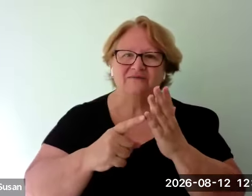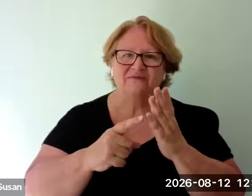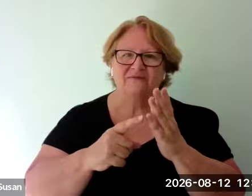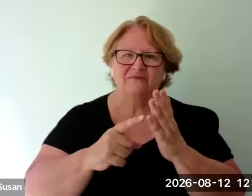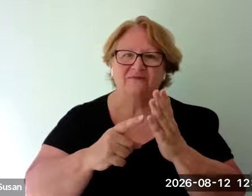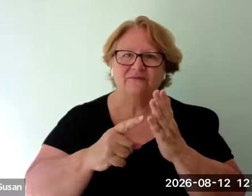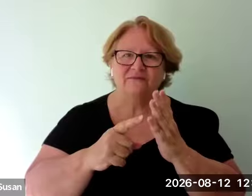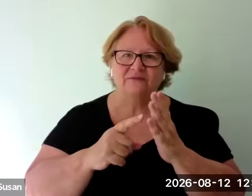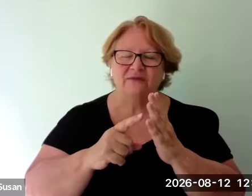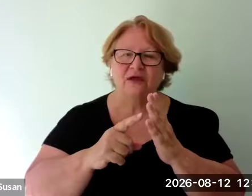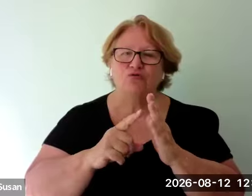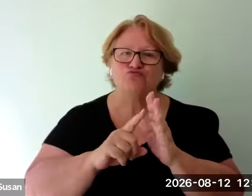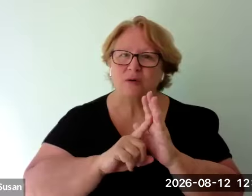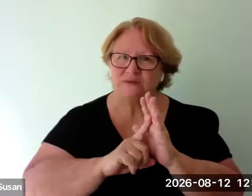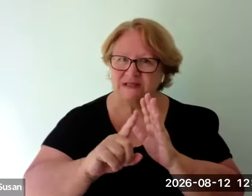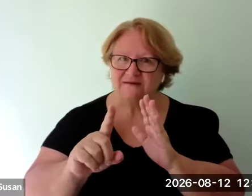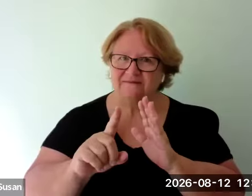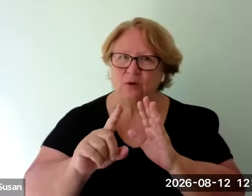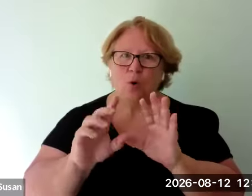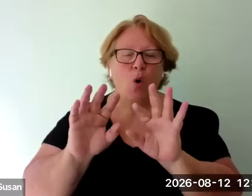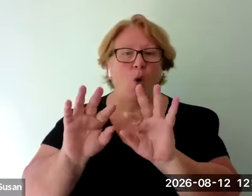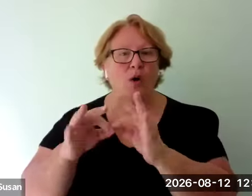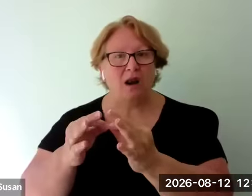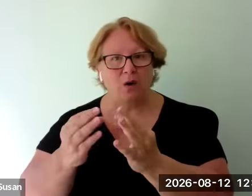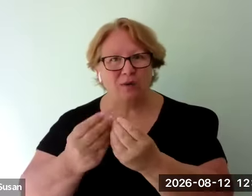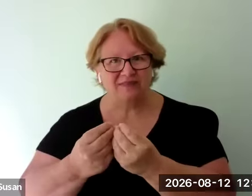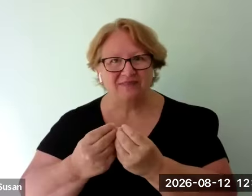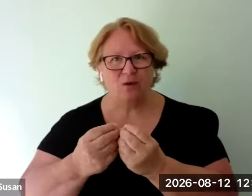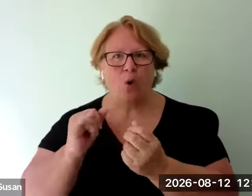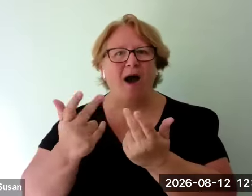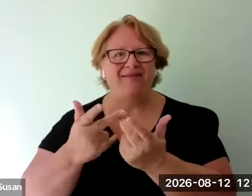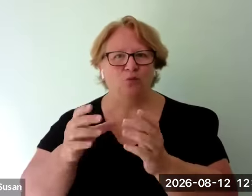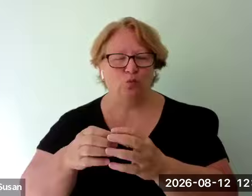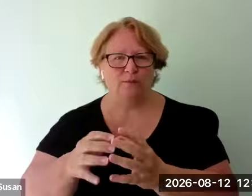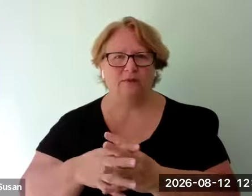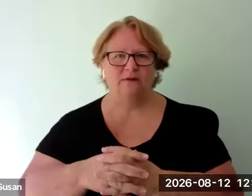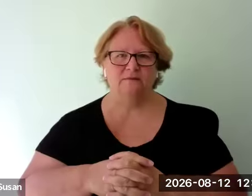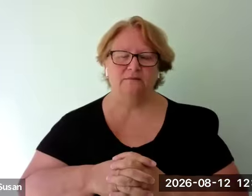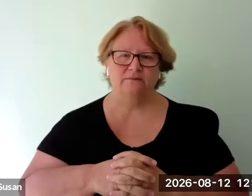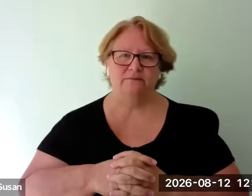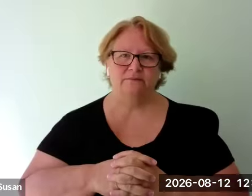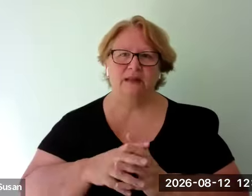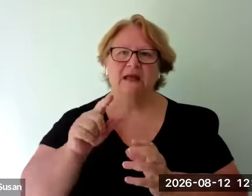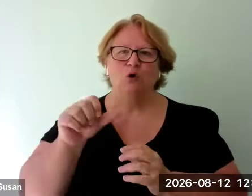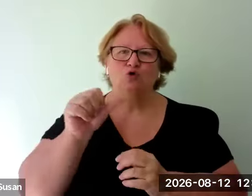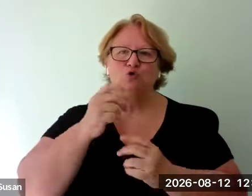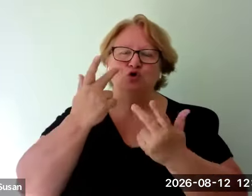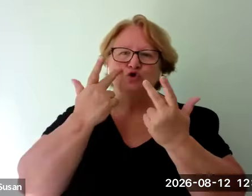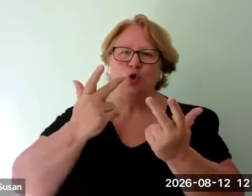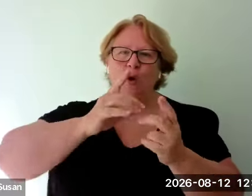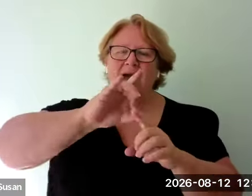consultation or co-design wit people with disability